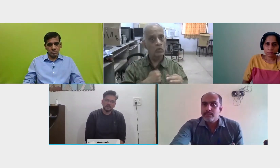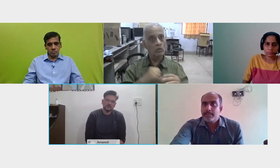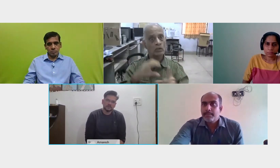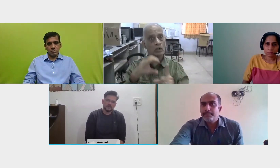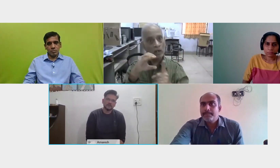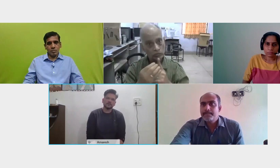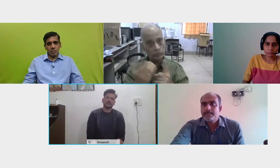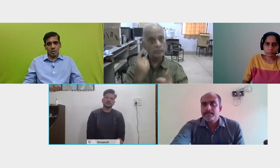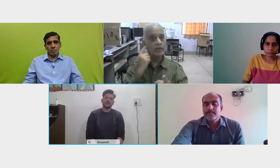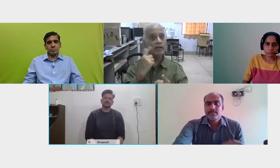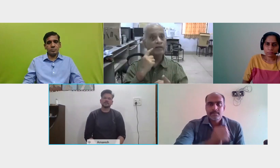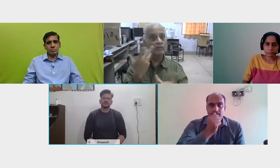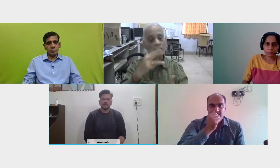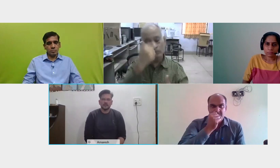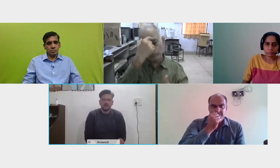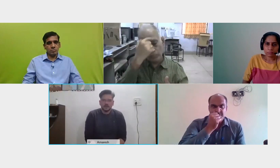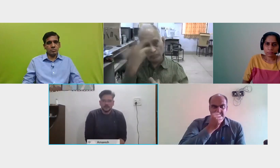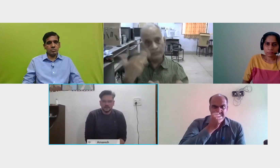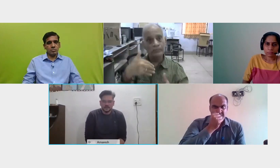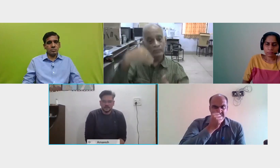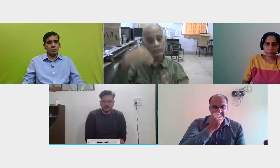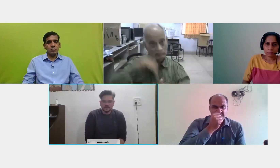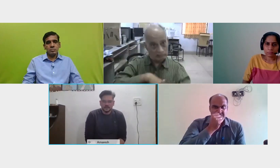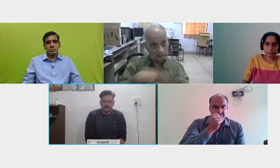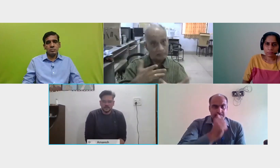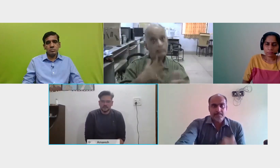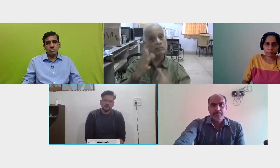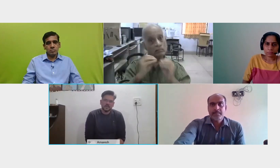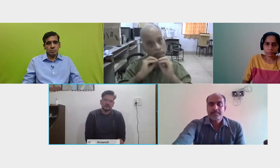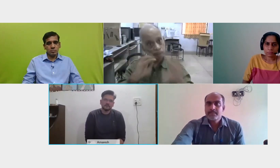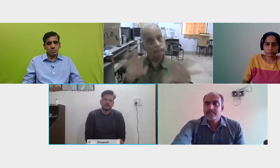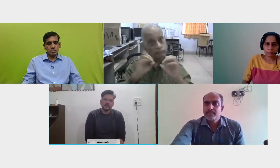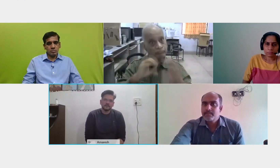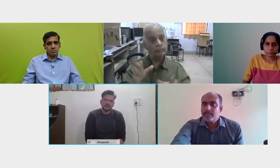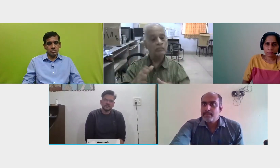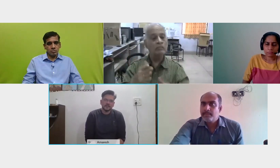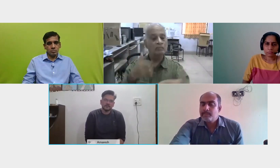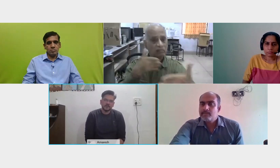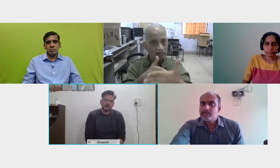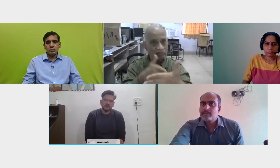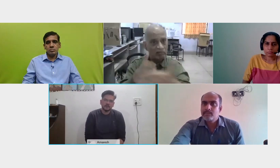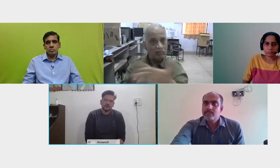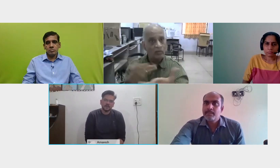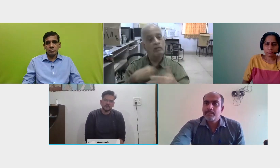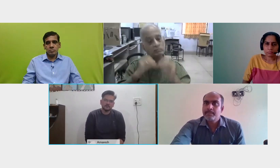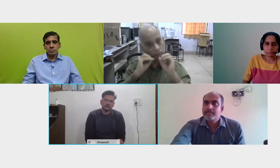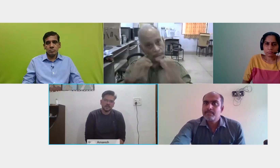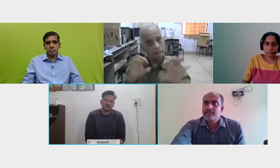there to have a look at the classes the interpreting classes. So when I visited them you know I